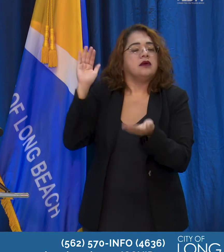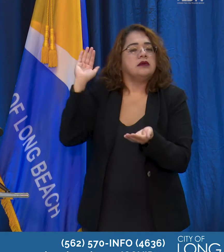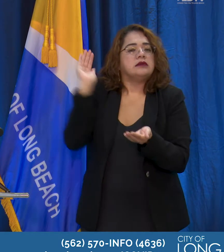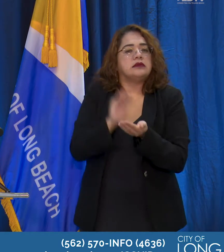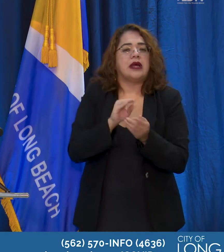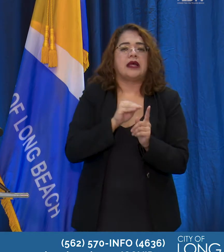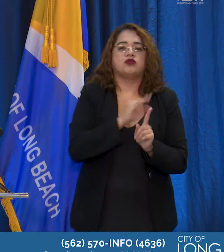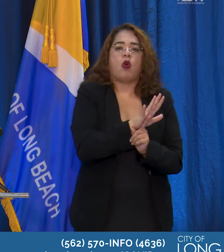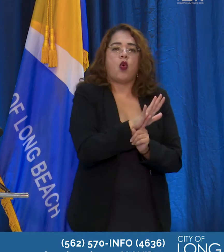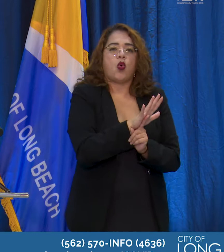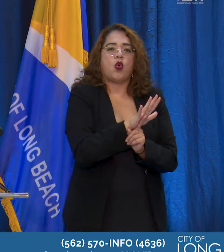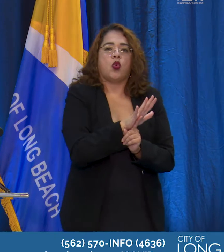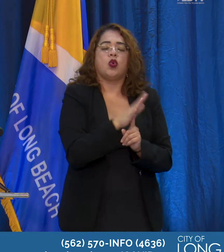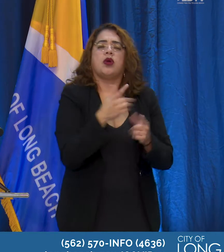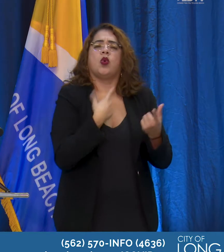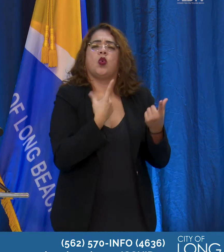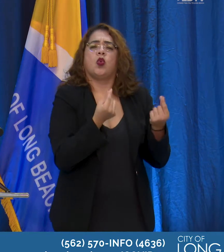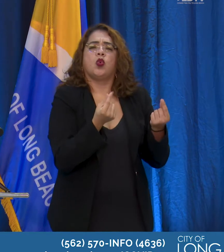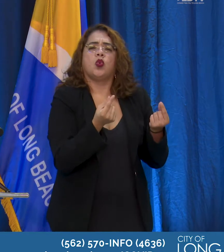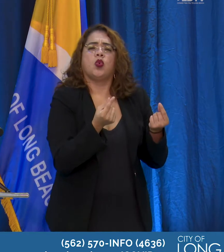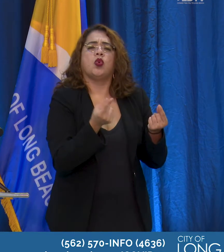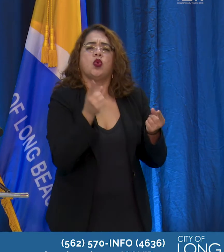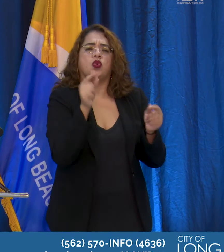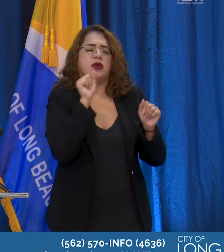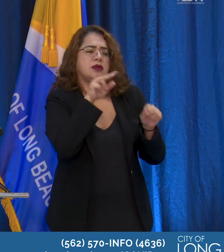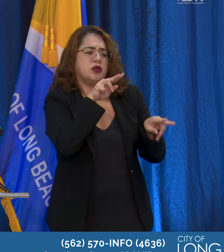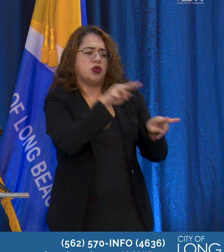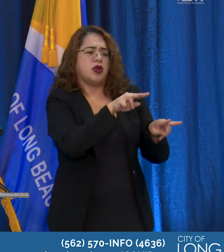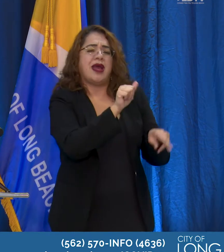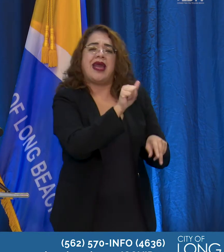You can find reliable and up-to-date information about air quality in your